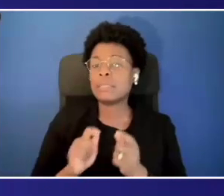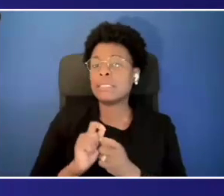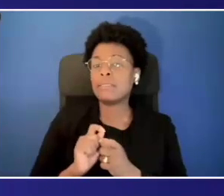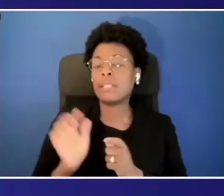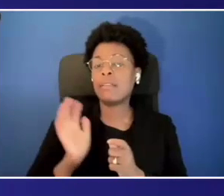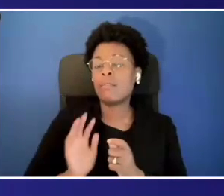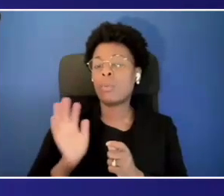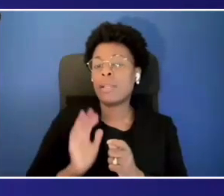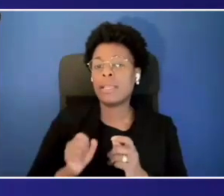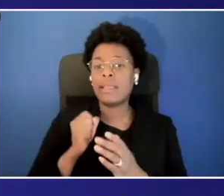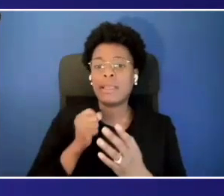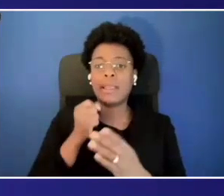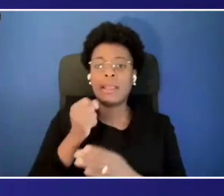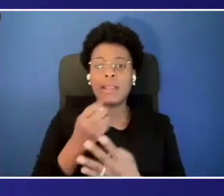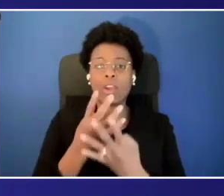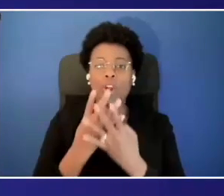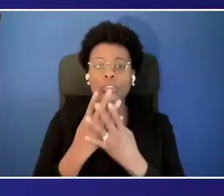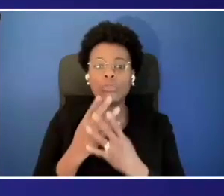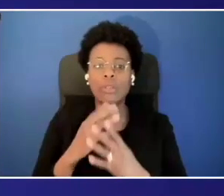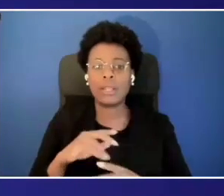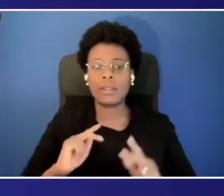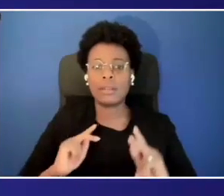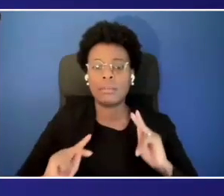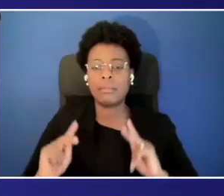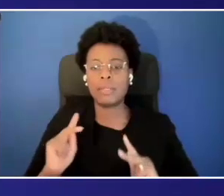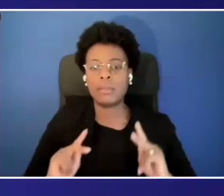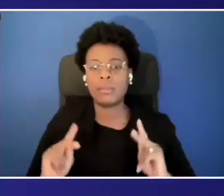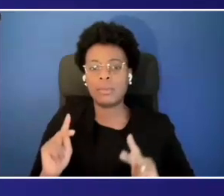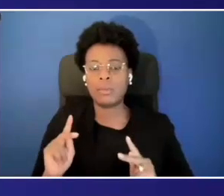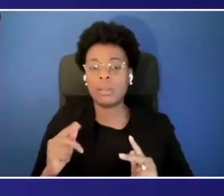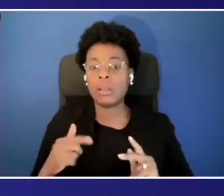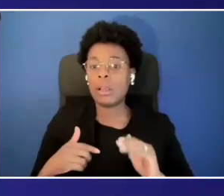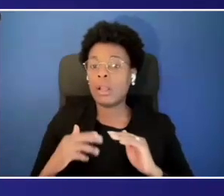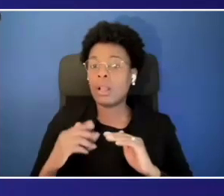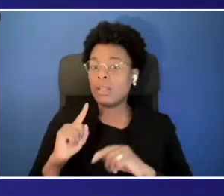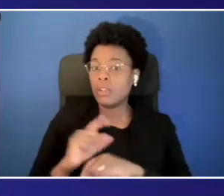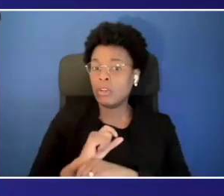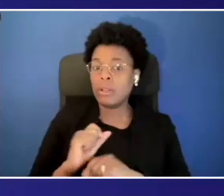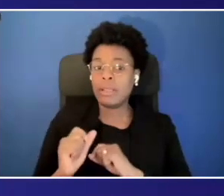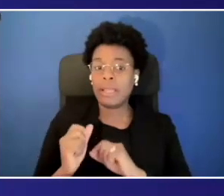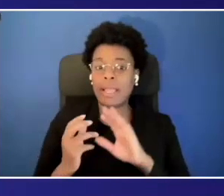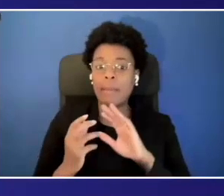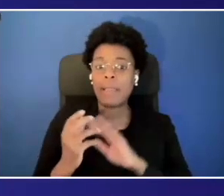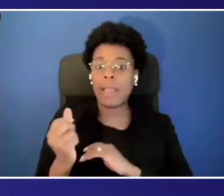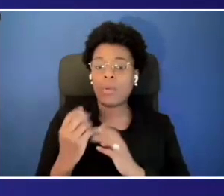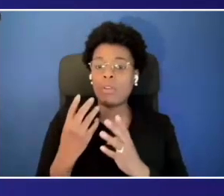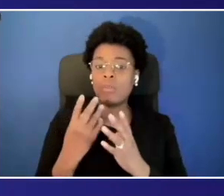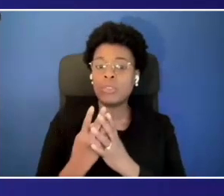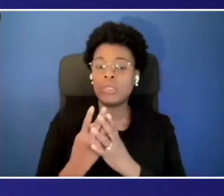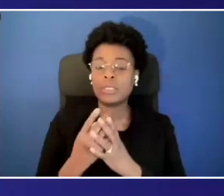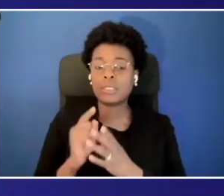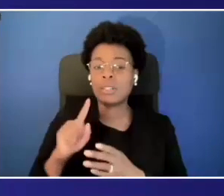We talk about the wealth gap or disparities. I literally came out of prison where my only will was a trash bag on my back.